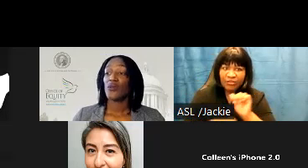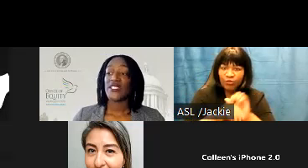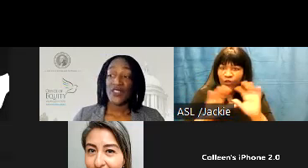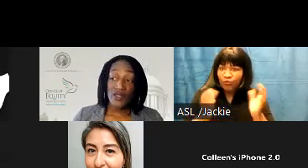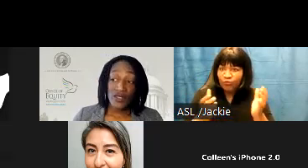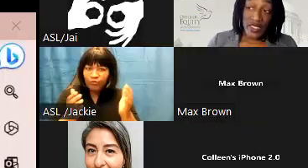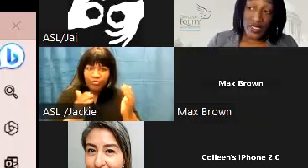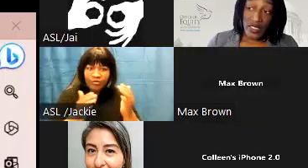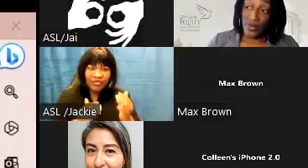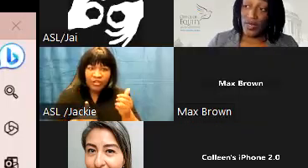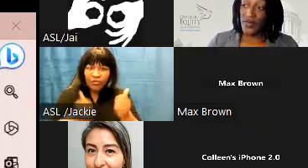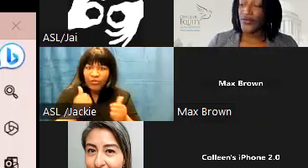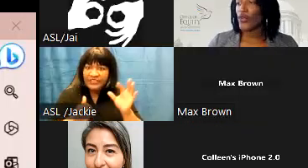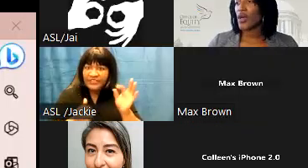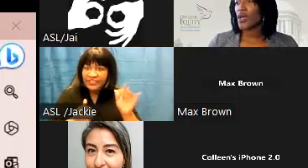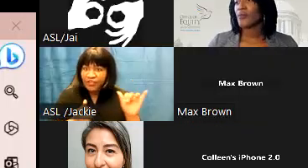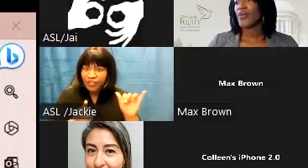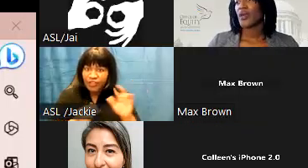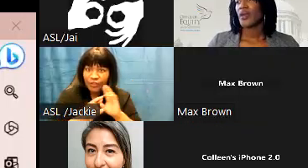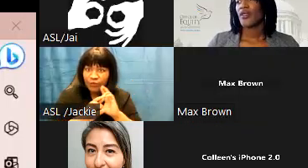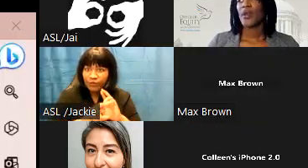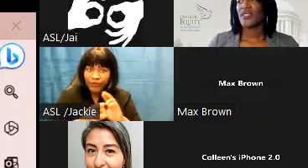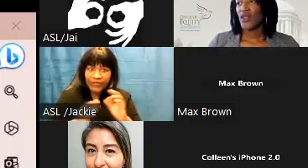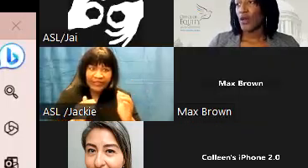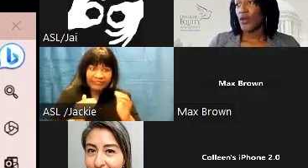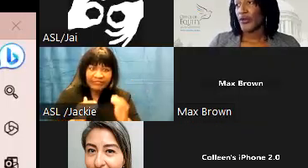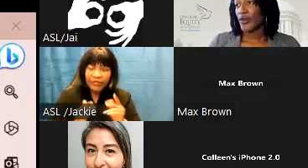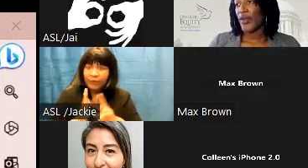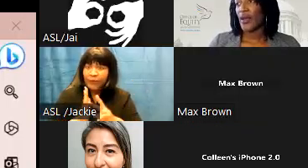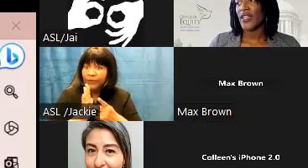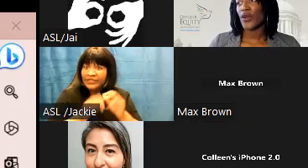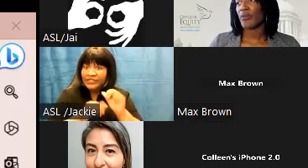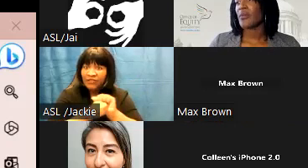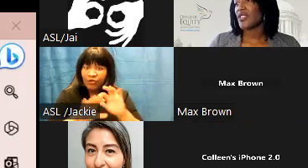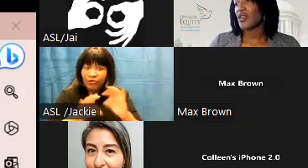which fiscal year you are reporting for, the purpose of the workgroup, how many members